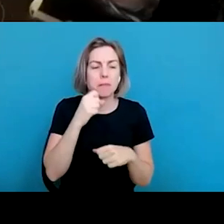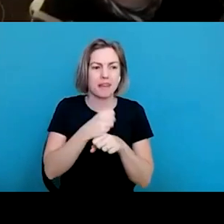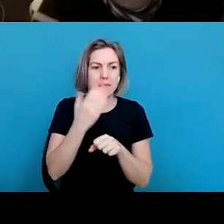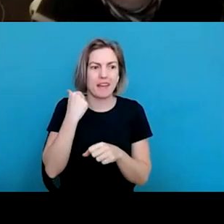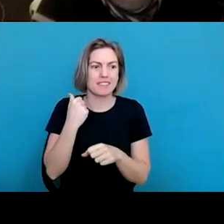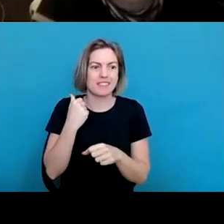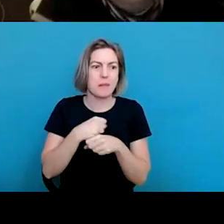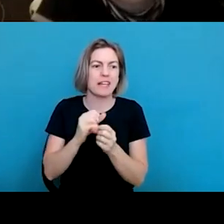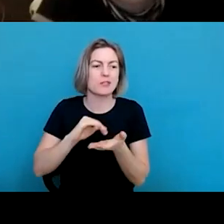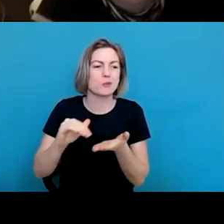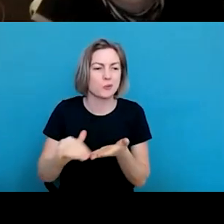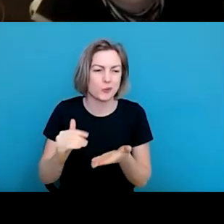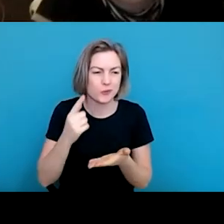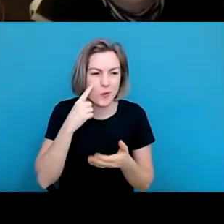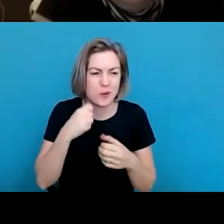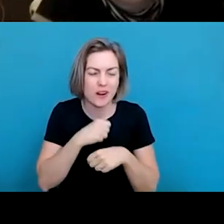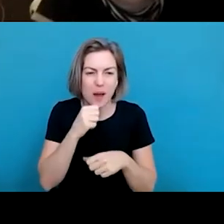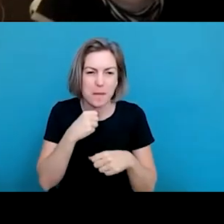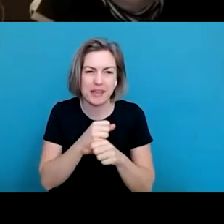I really like that.